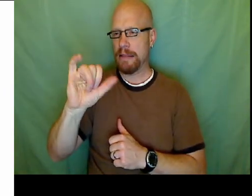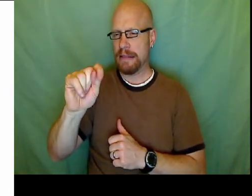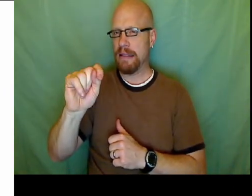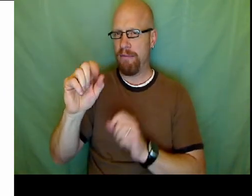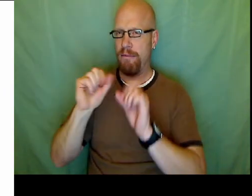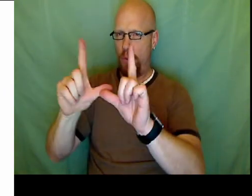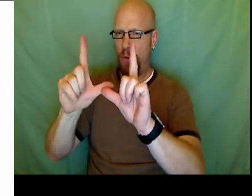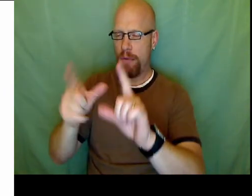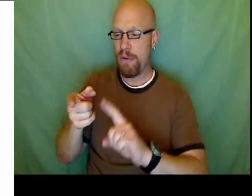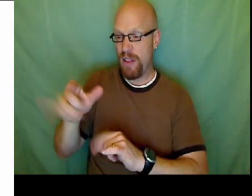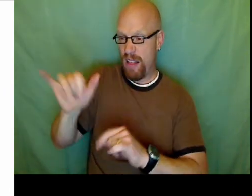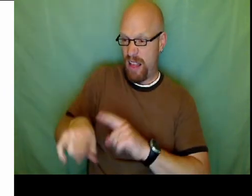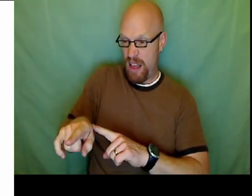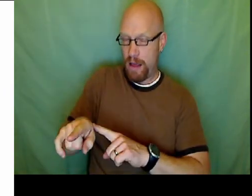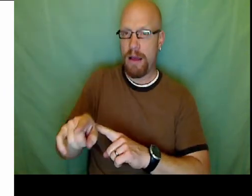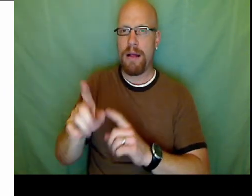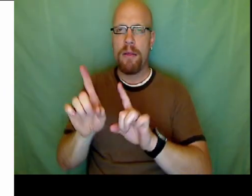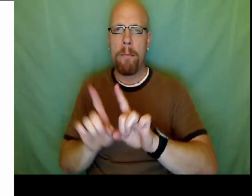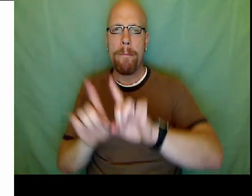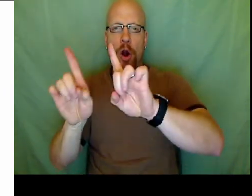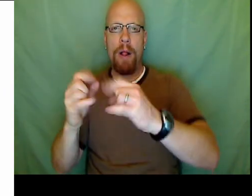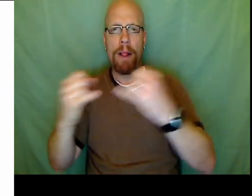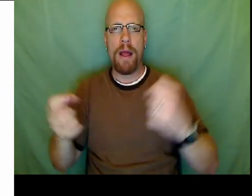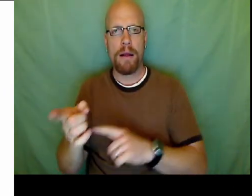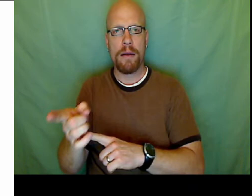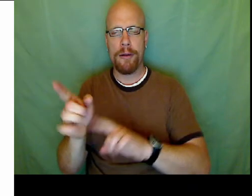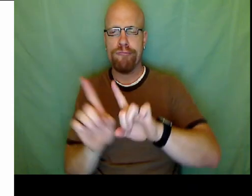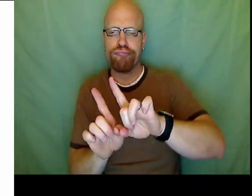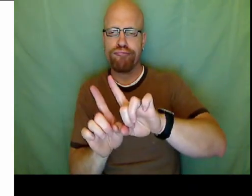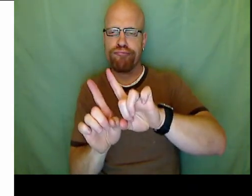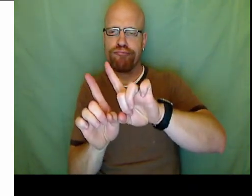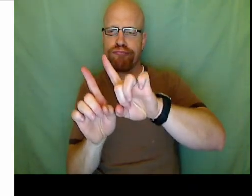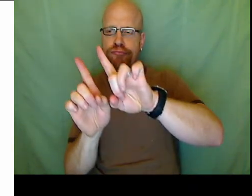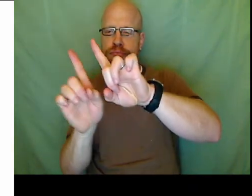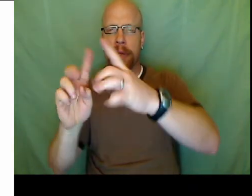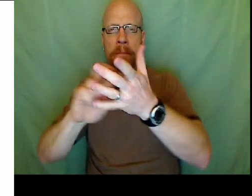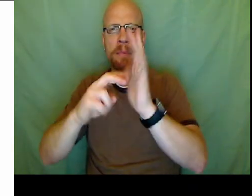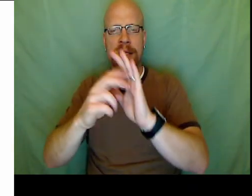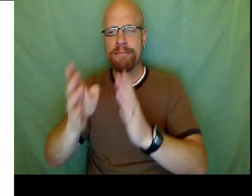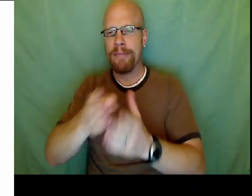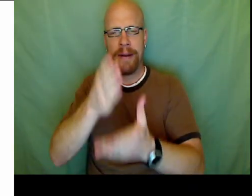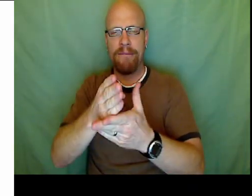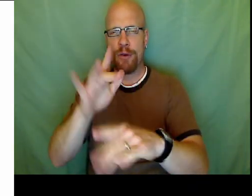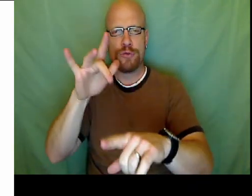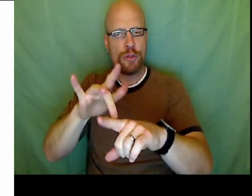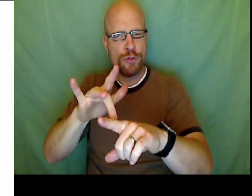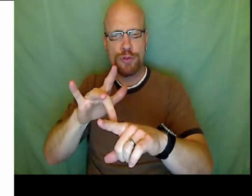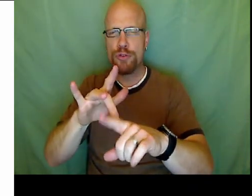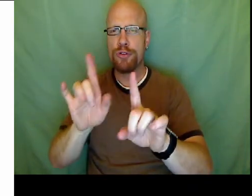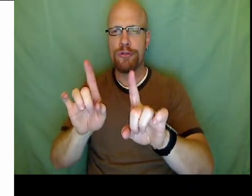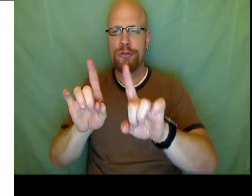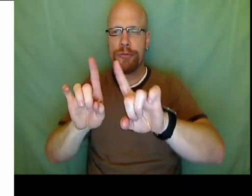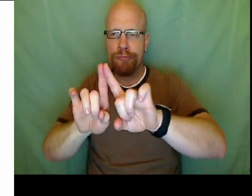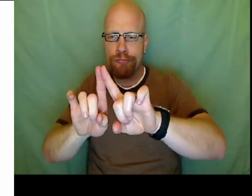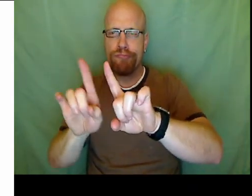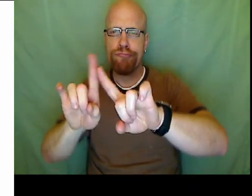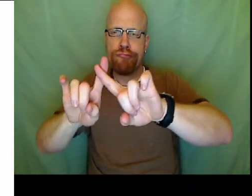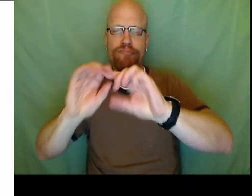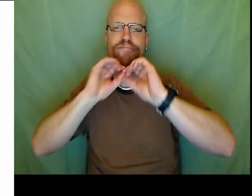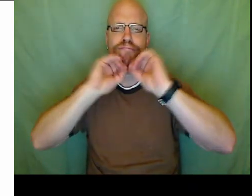with the inconsistent system, those two lines would be parallel if you were to graph these two lines right here.